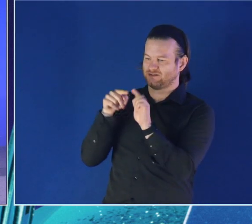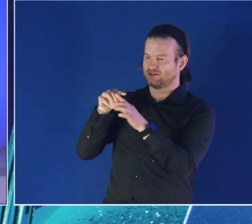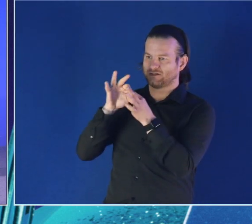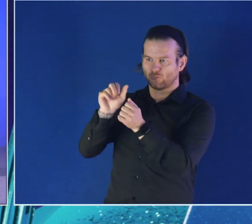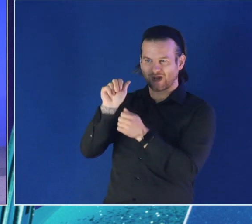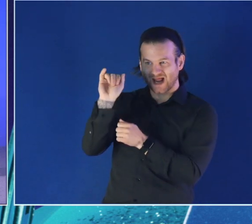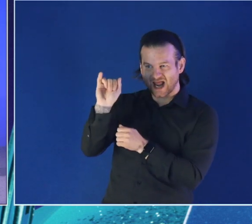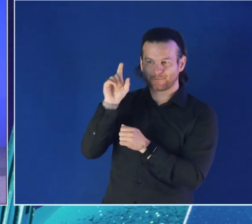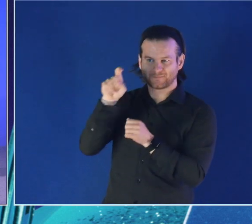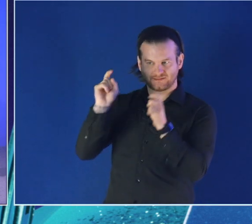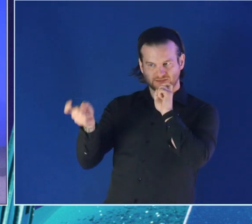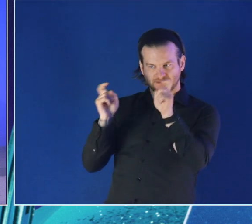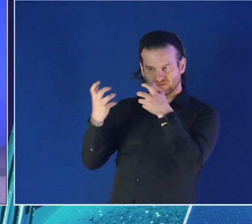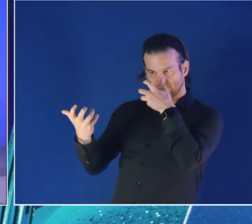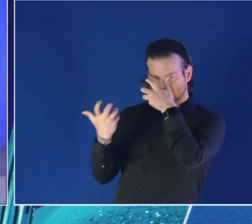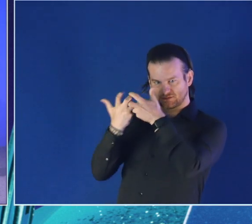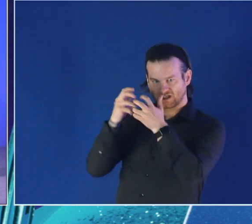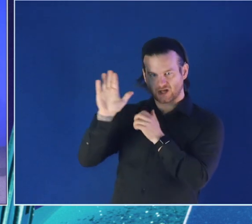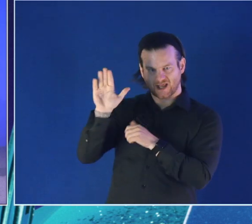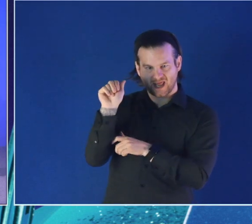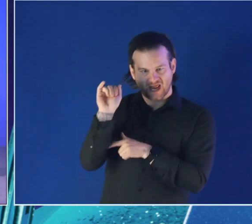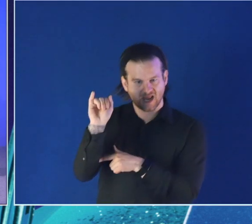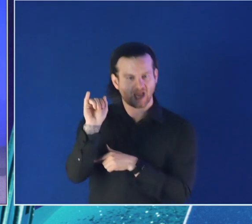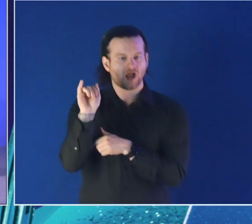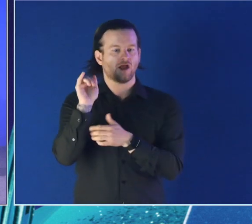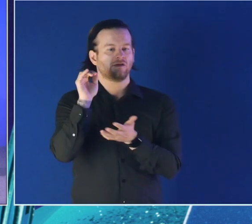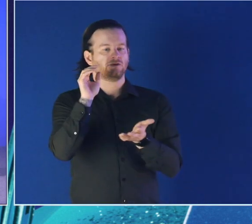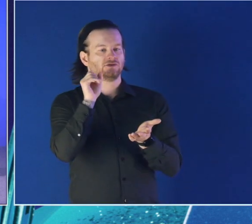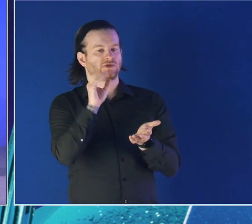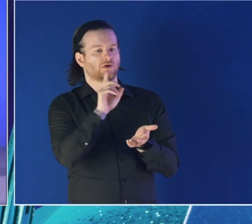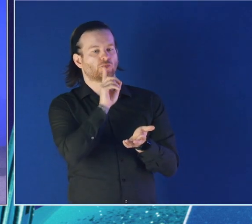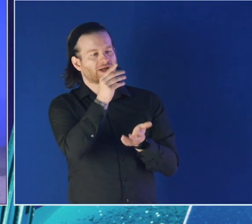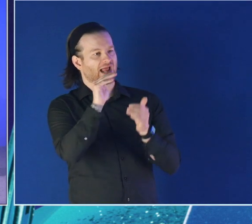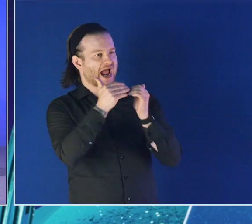How in the world of communication technologies